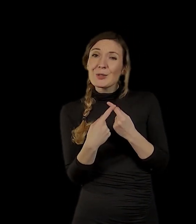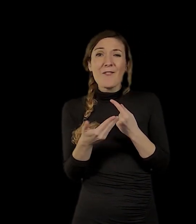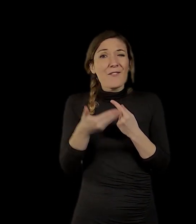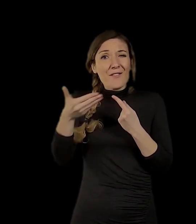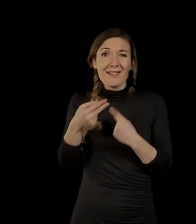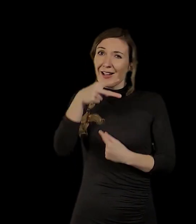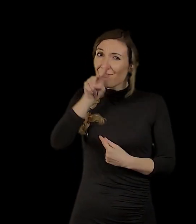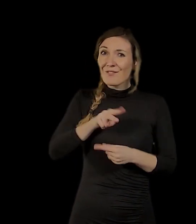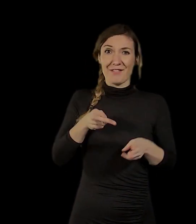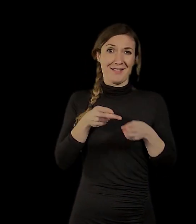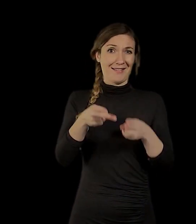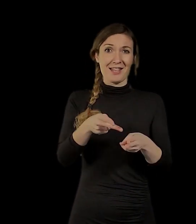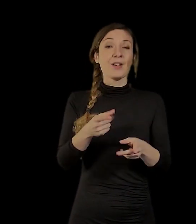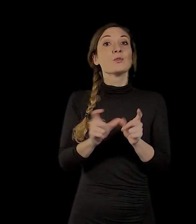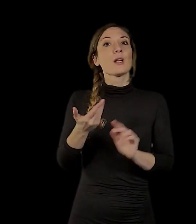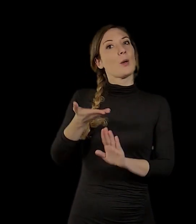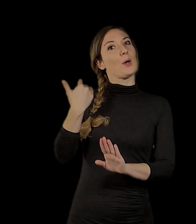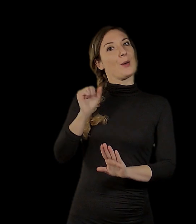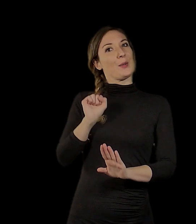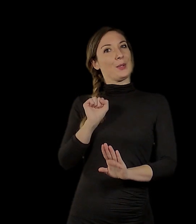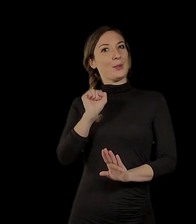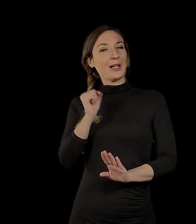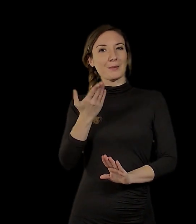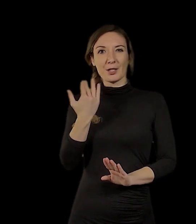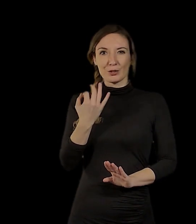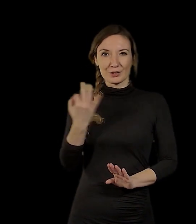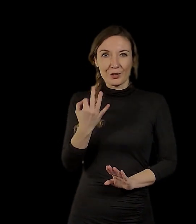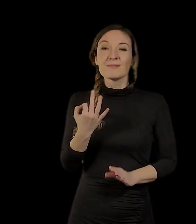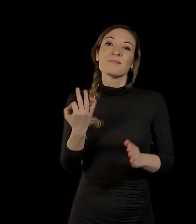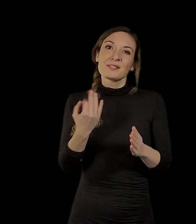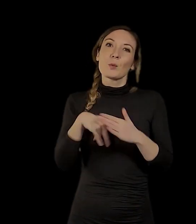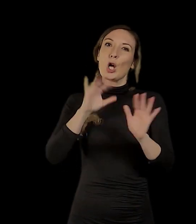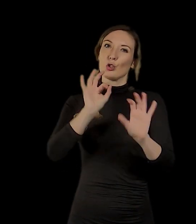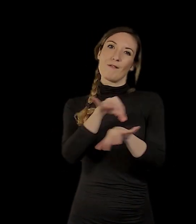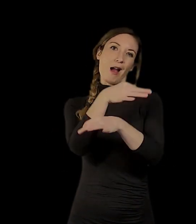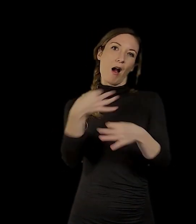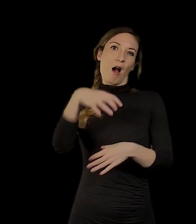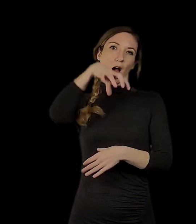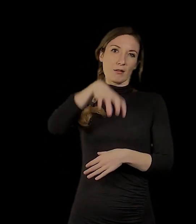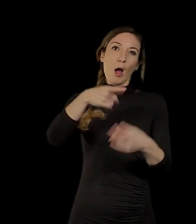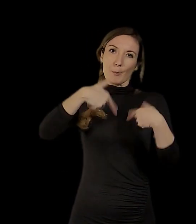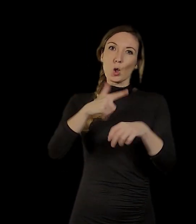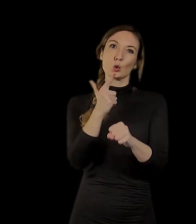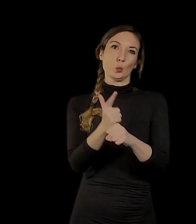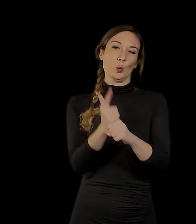And then we actually came to the fact that only the chimney remained from that factory.